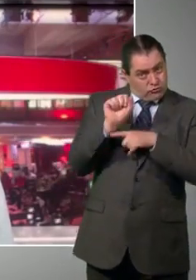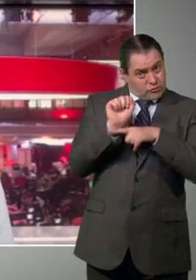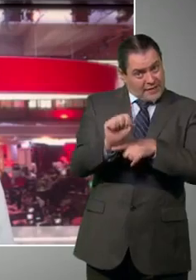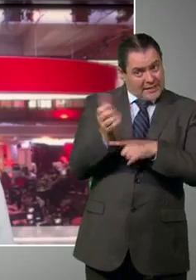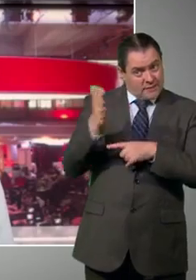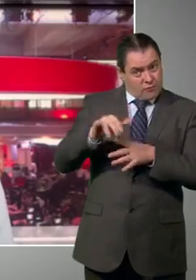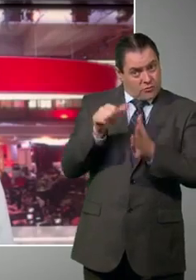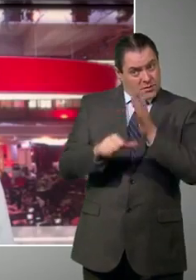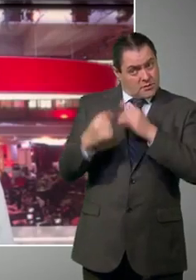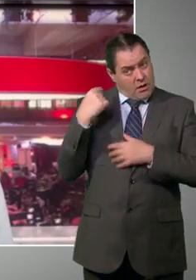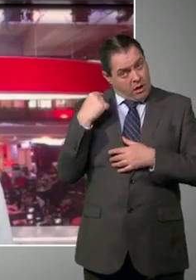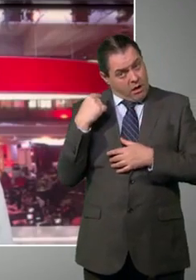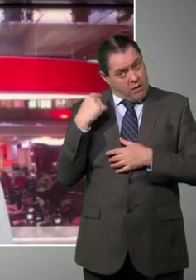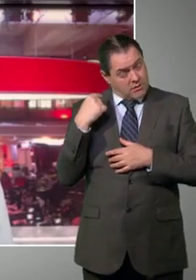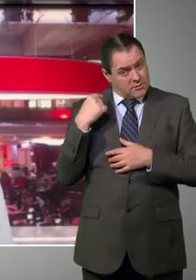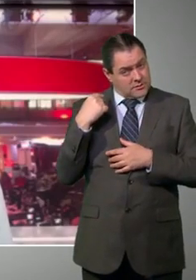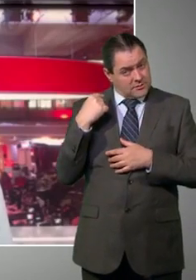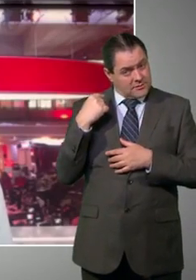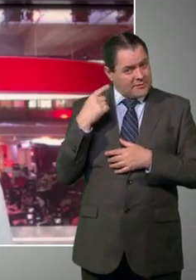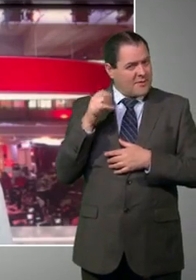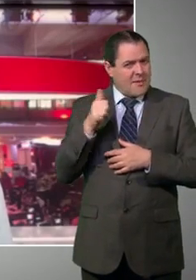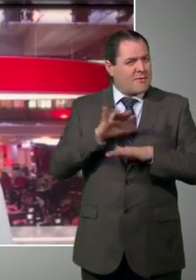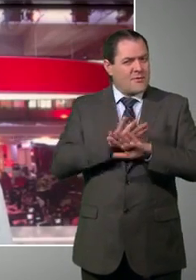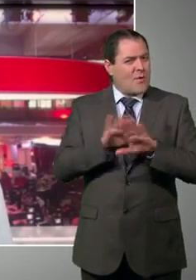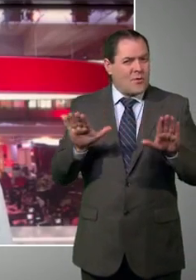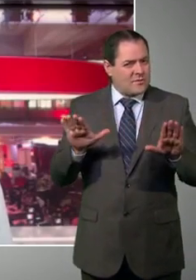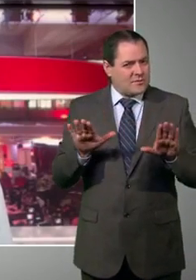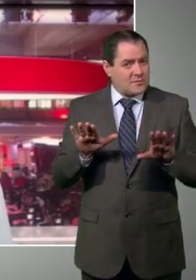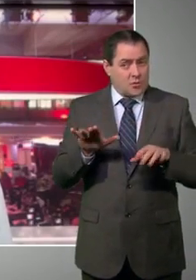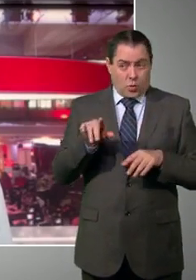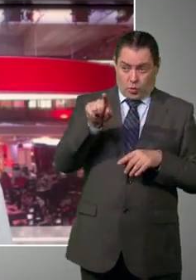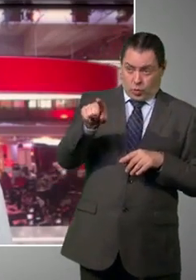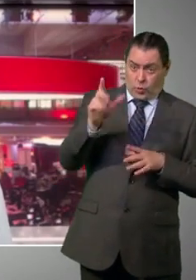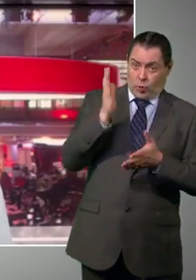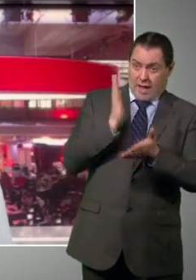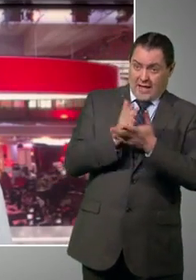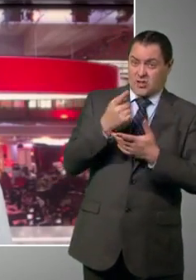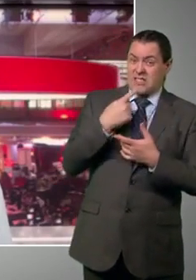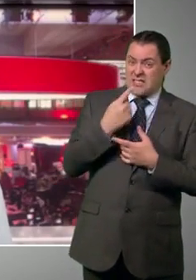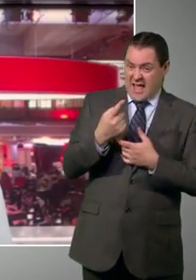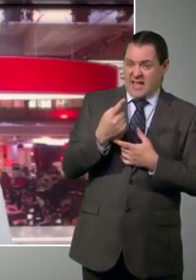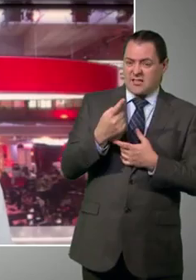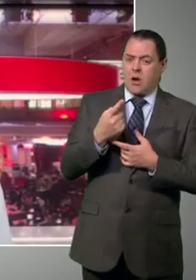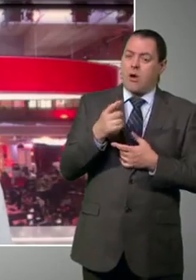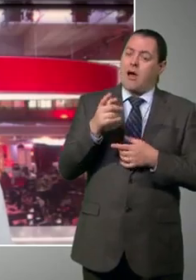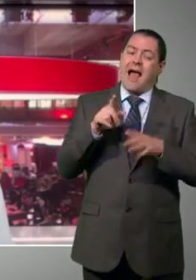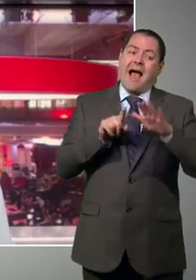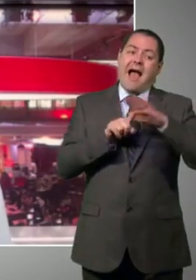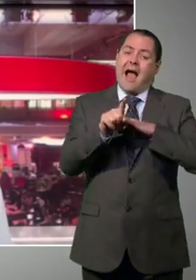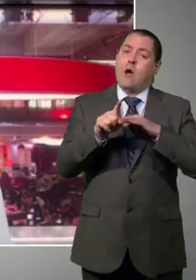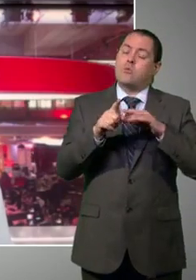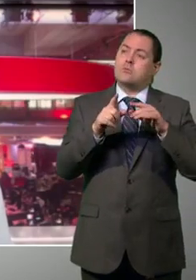did you? Tell Downing Street that people live in care homes would be tested before they